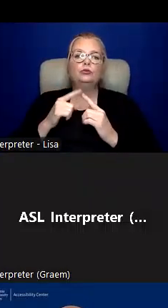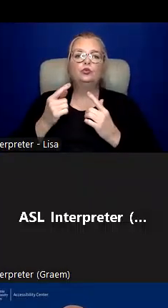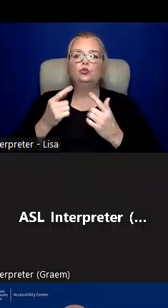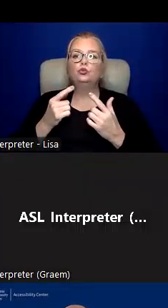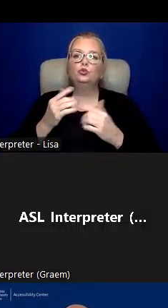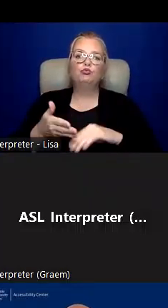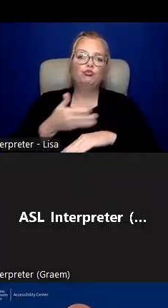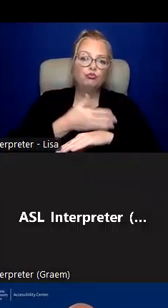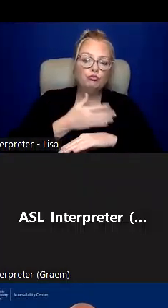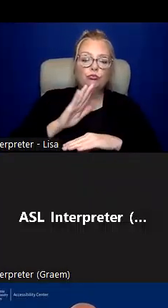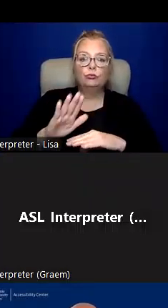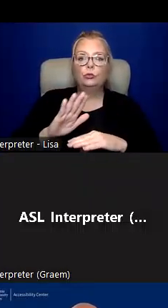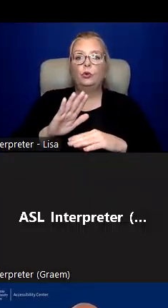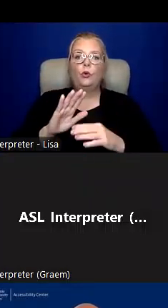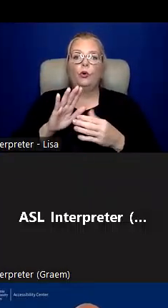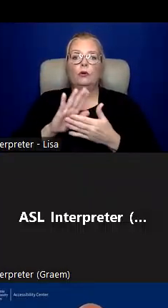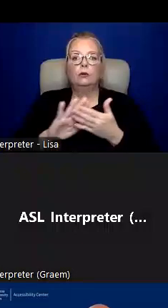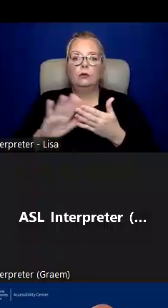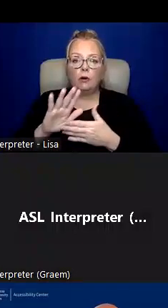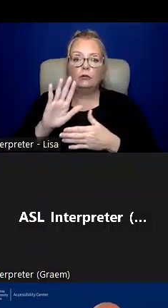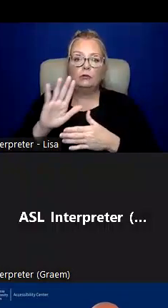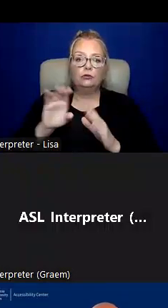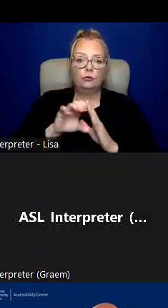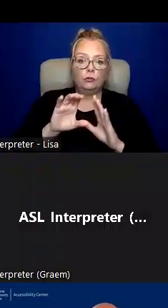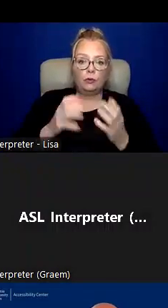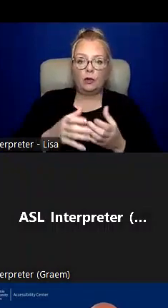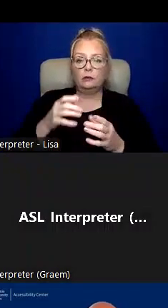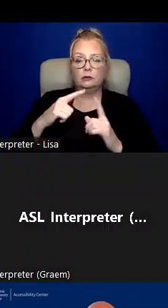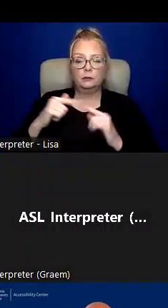do at your particular college.